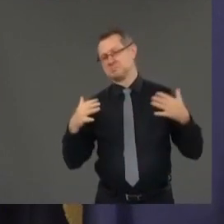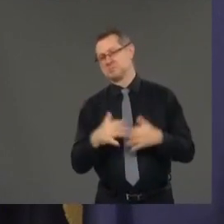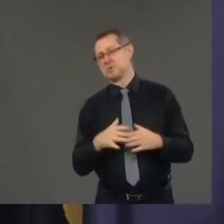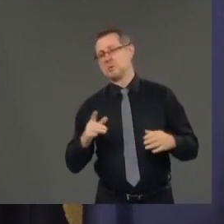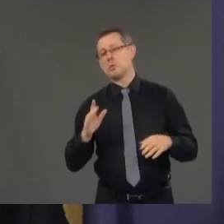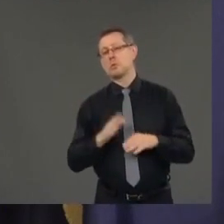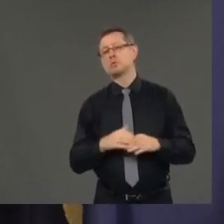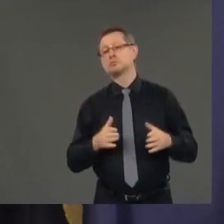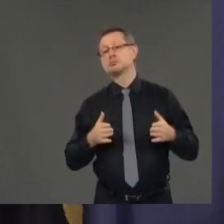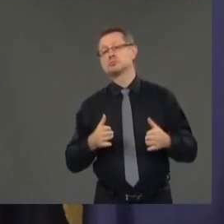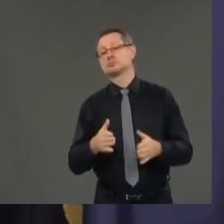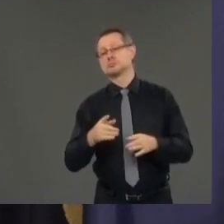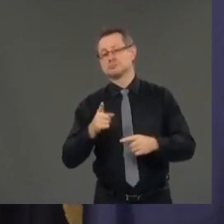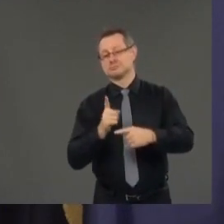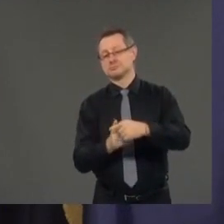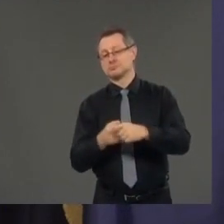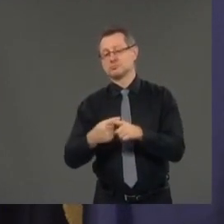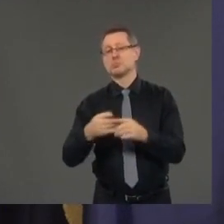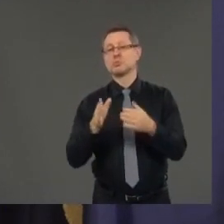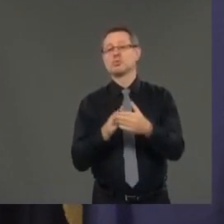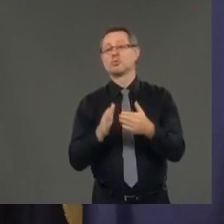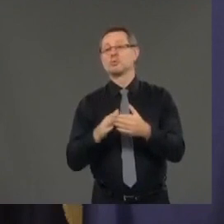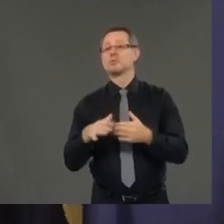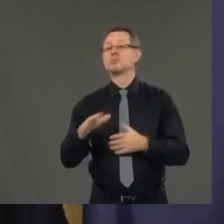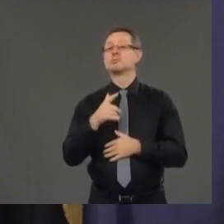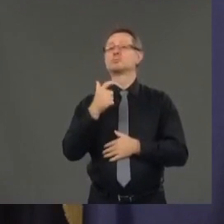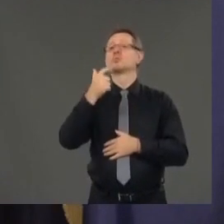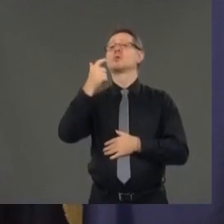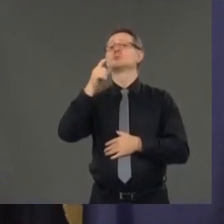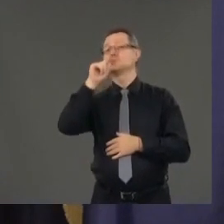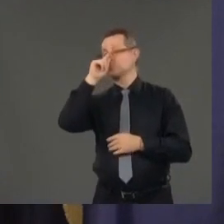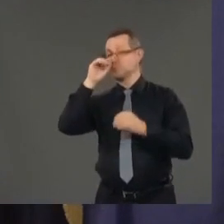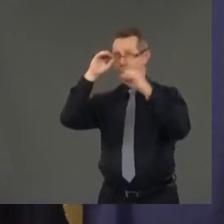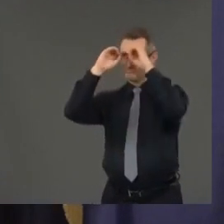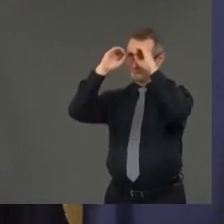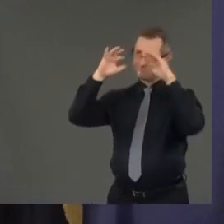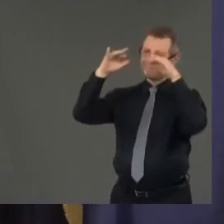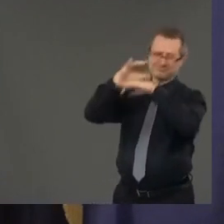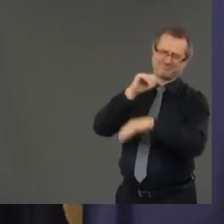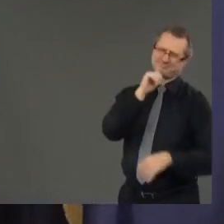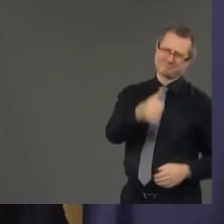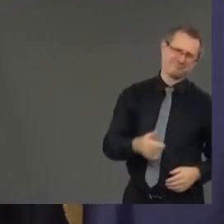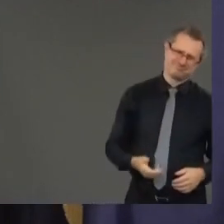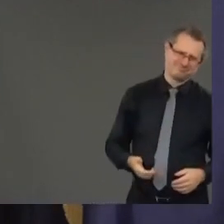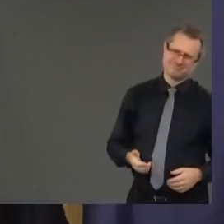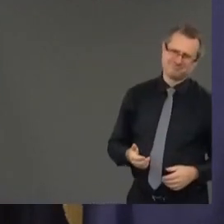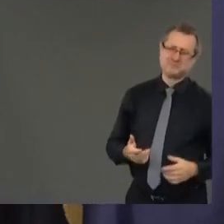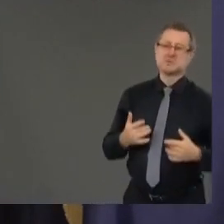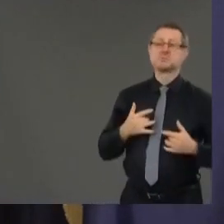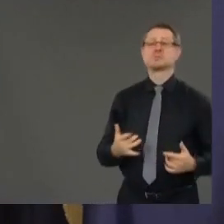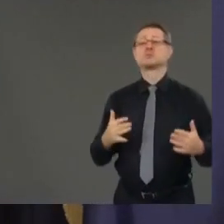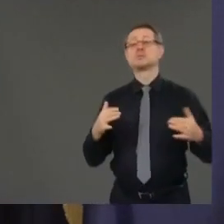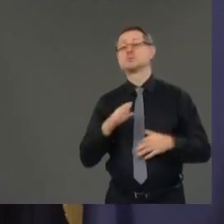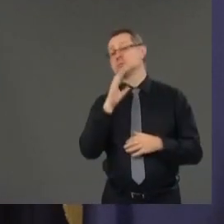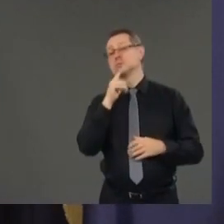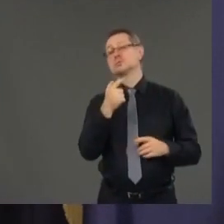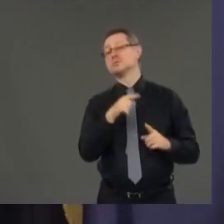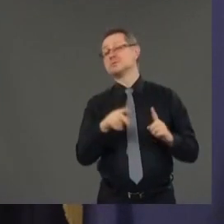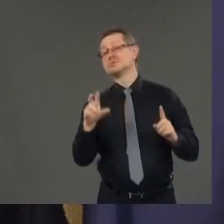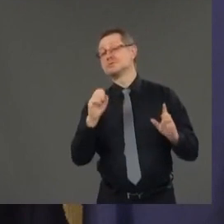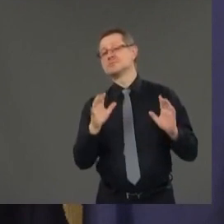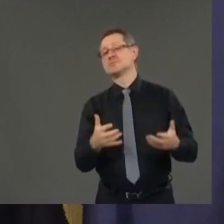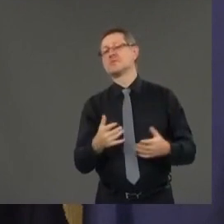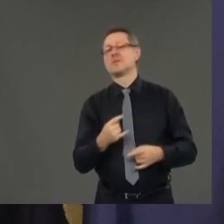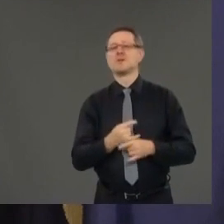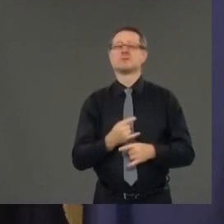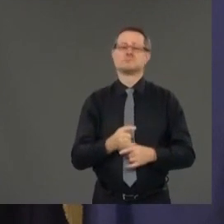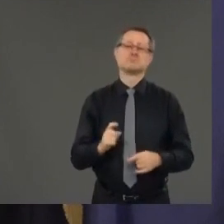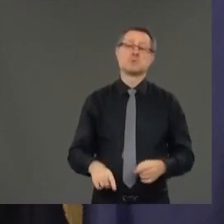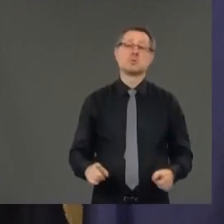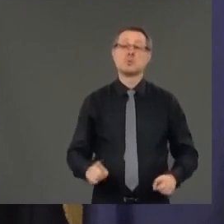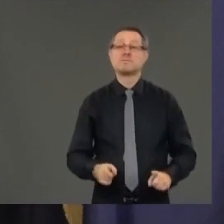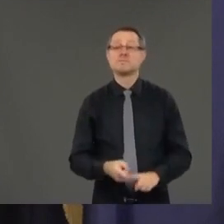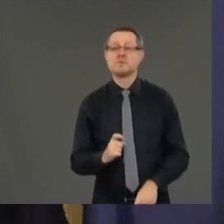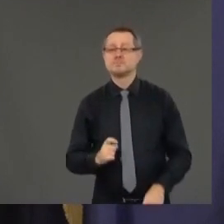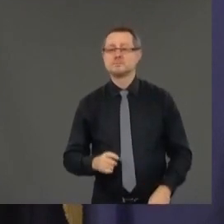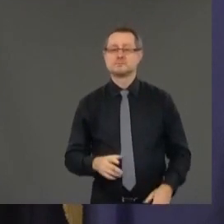HAVE A GATHERING ON A STREET